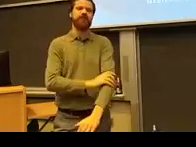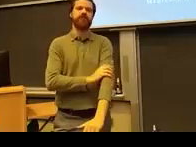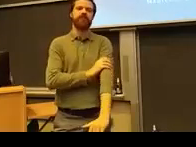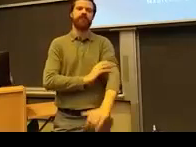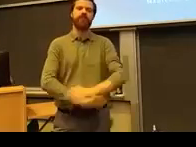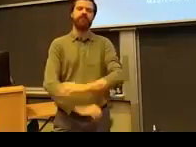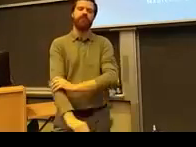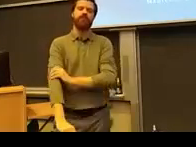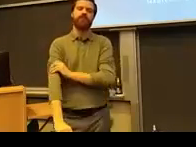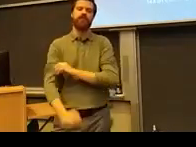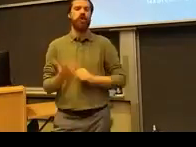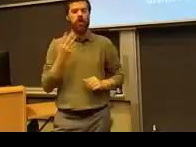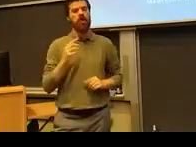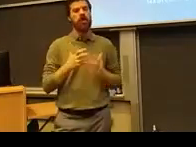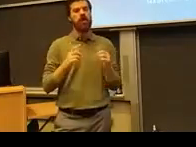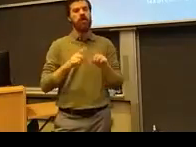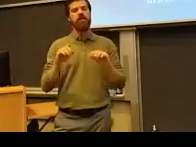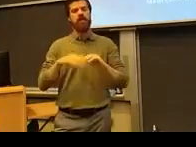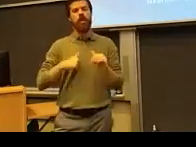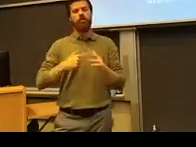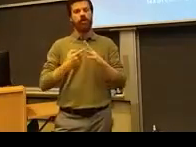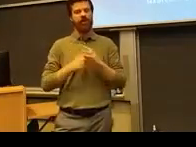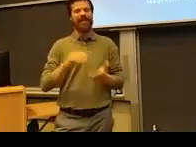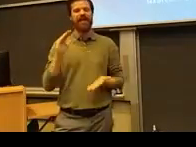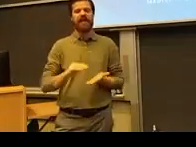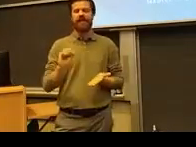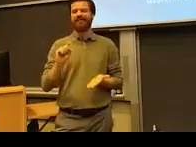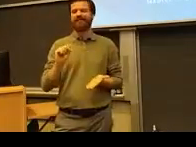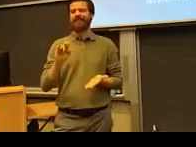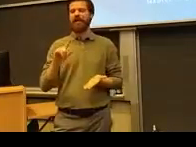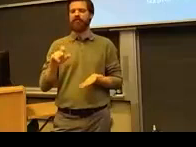look a lot different than when we first started a lot less sterile um a lot more homey we kind